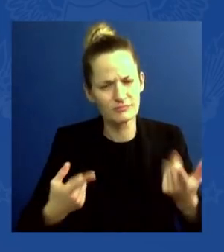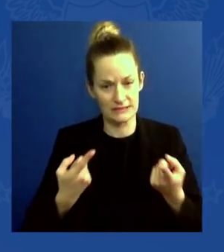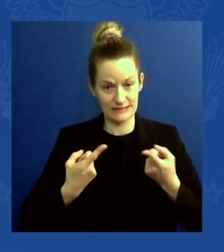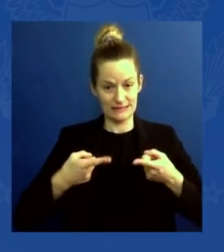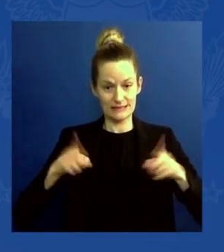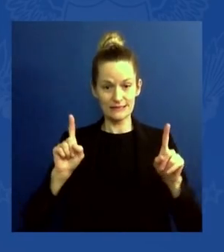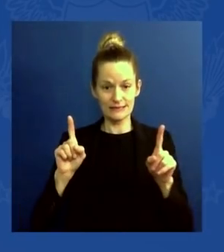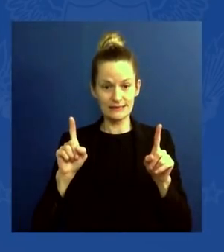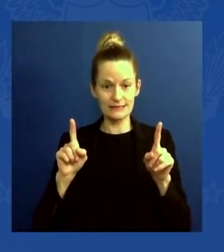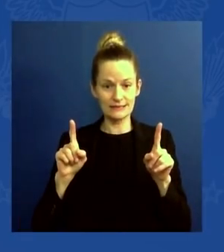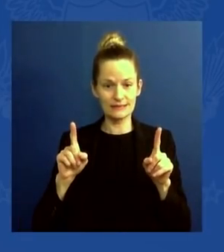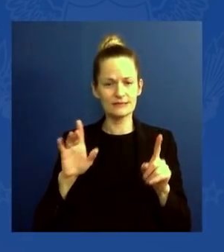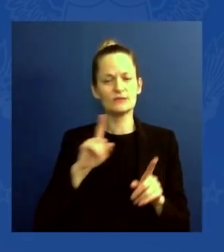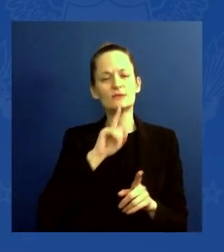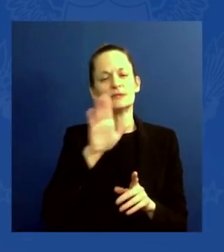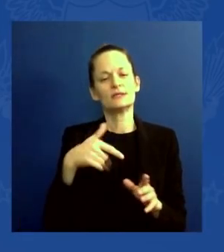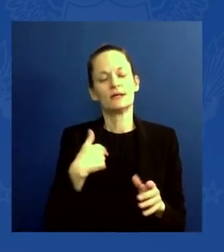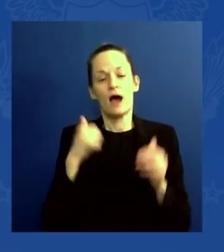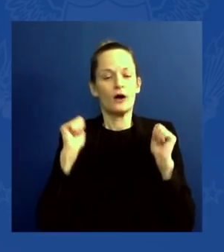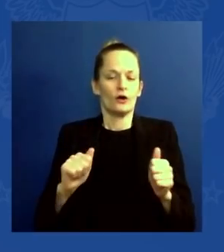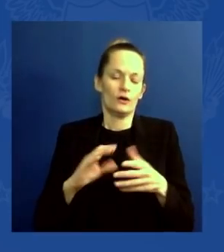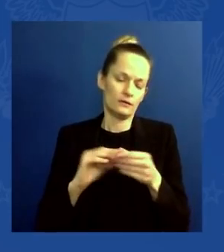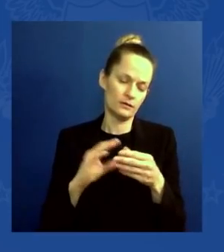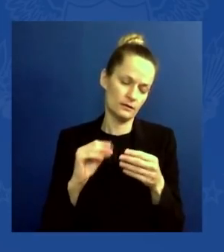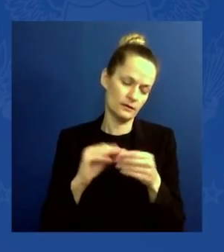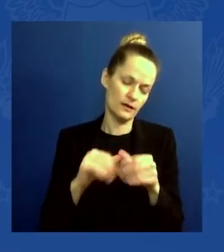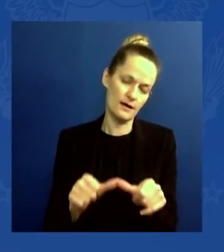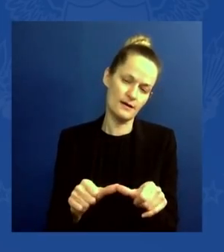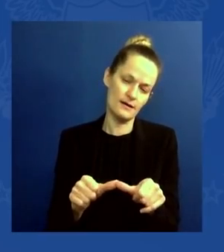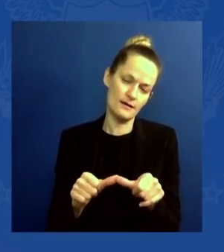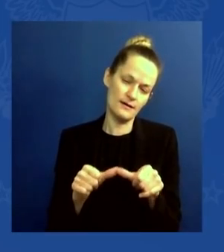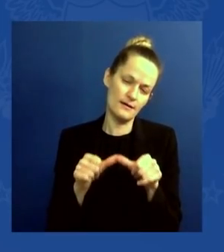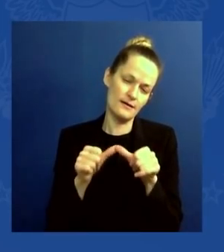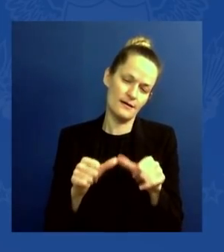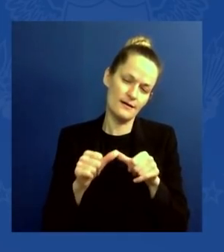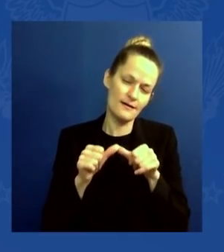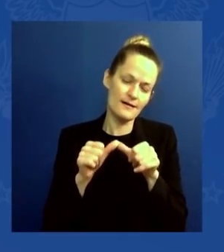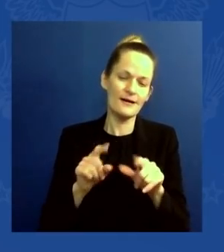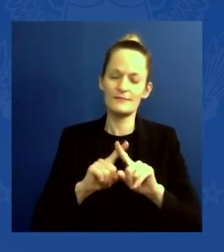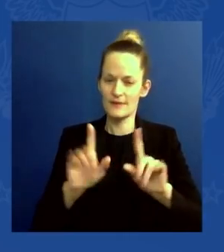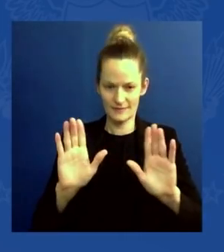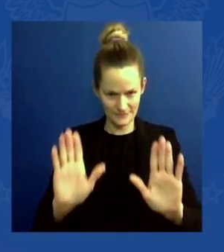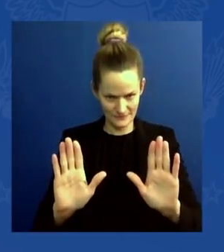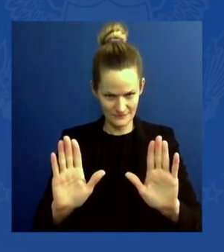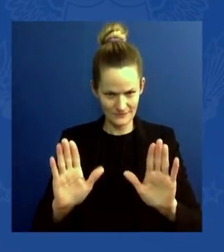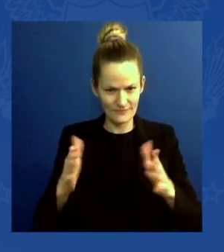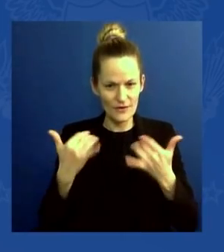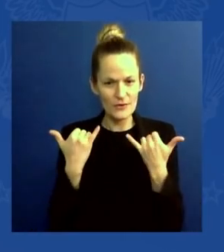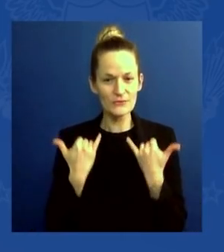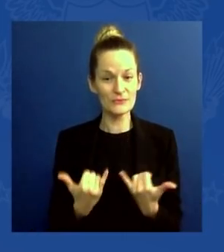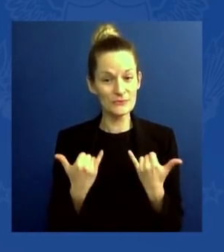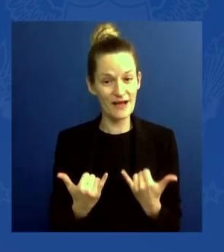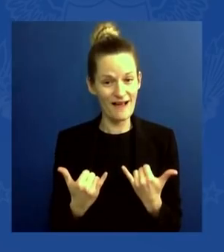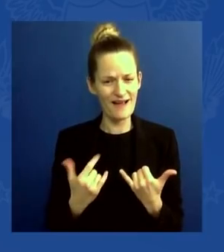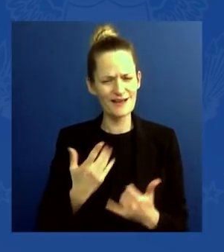You know, it's time to deal folks back in. You know, as you've heard me say it again -- I make no apologies for it: